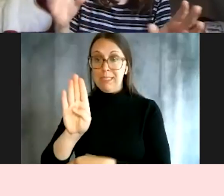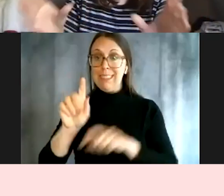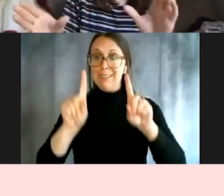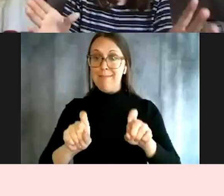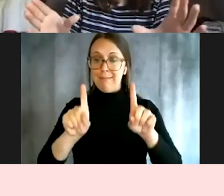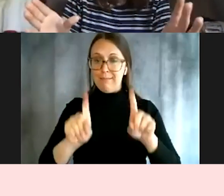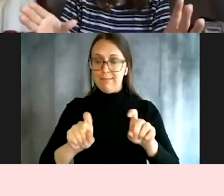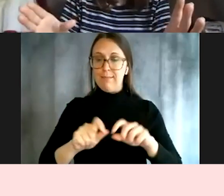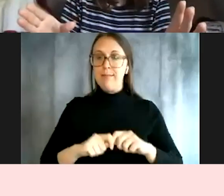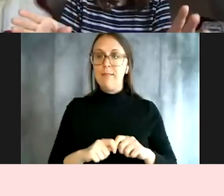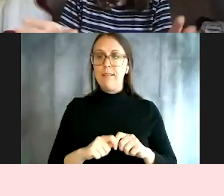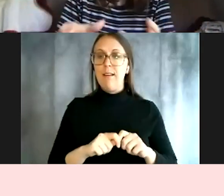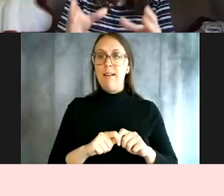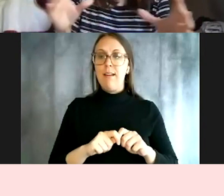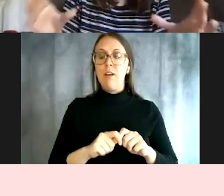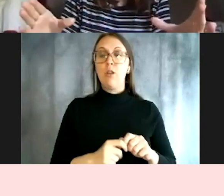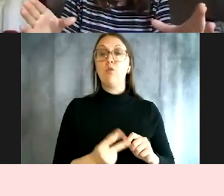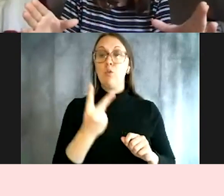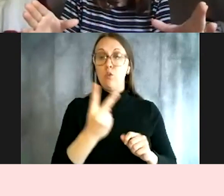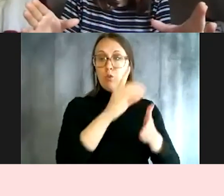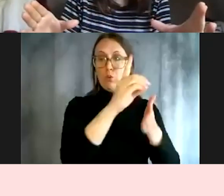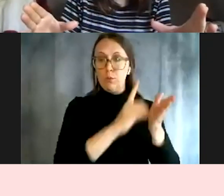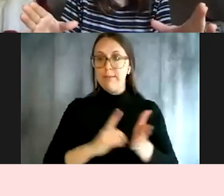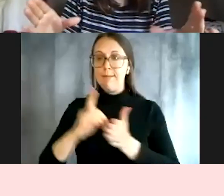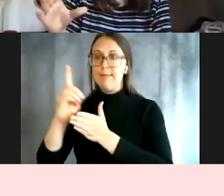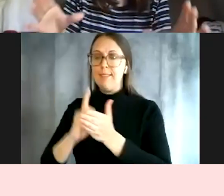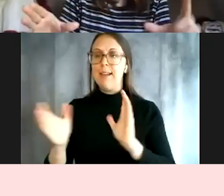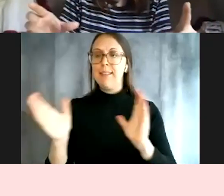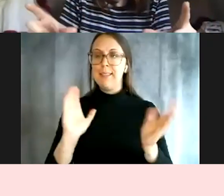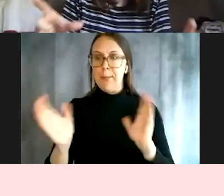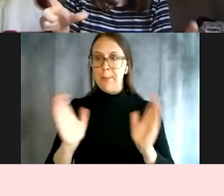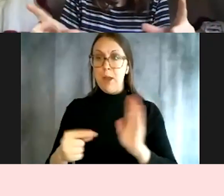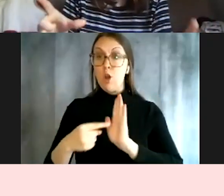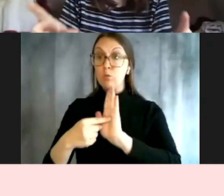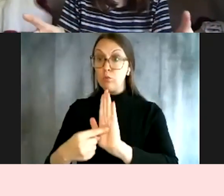comparing two designs showing them to a user and getting their feedback on which one is better.